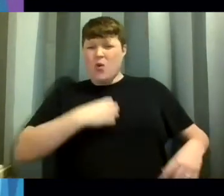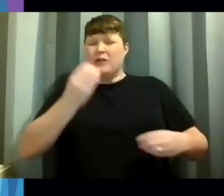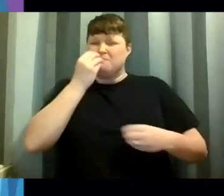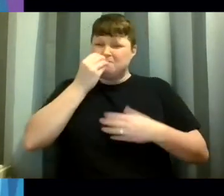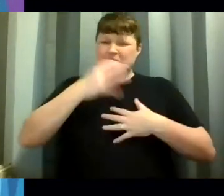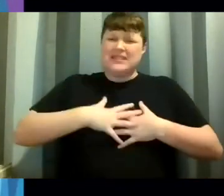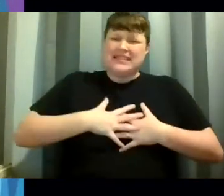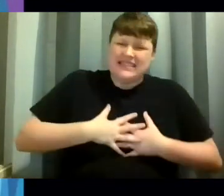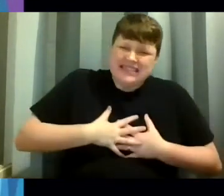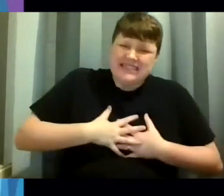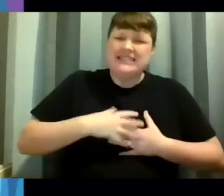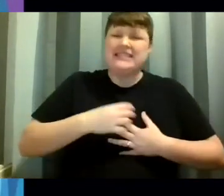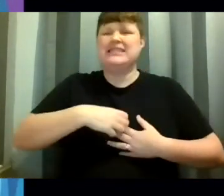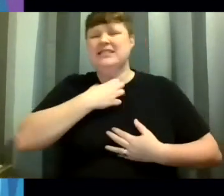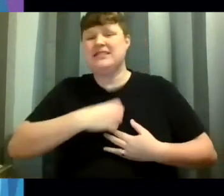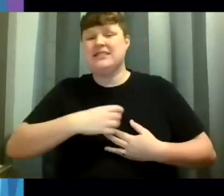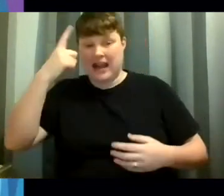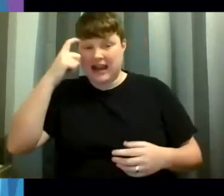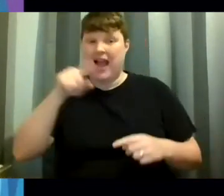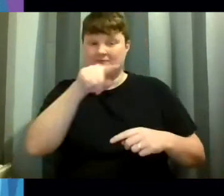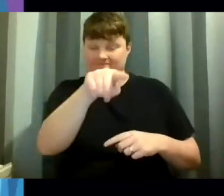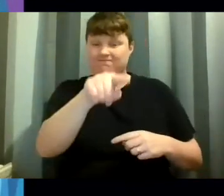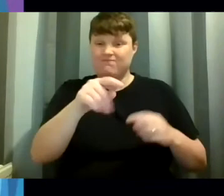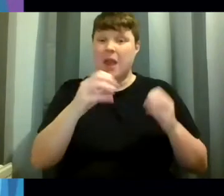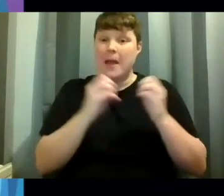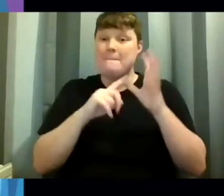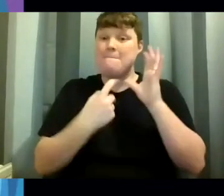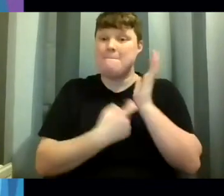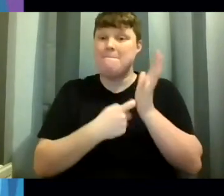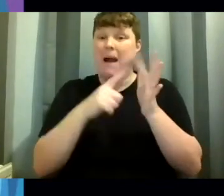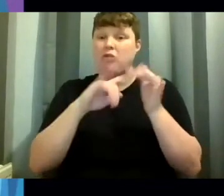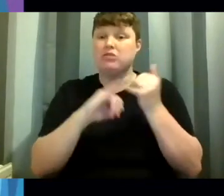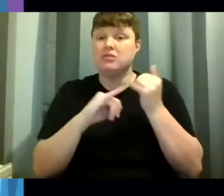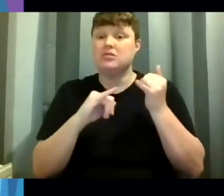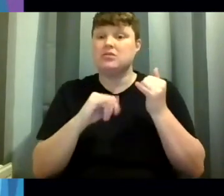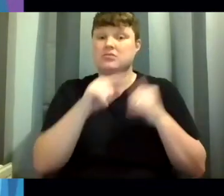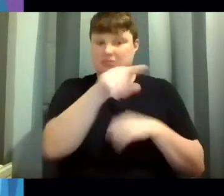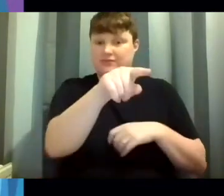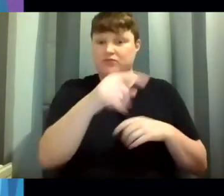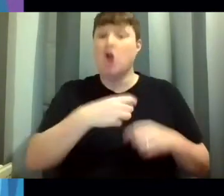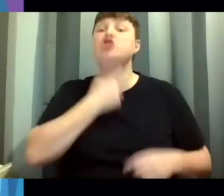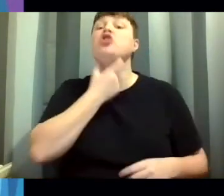problems of this can be a sign of Barrett's oesophagus (which can then lead to cancer).